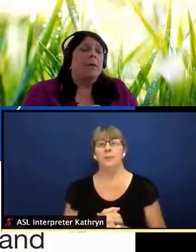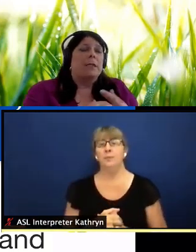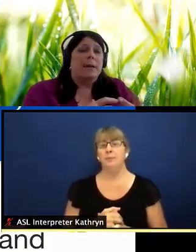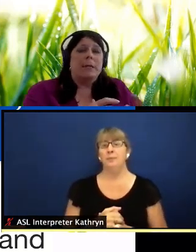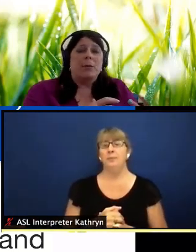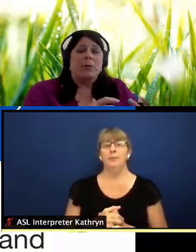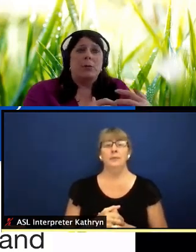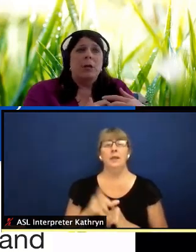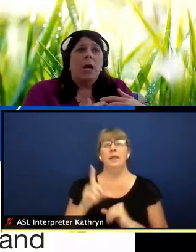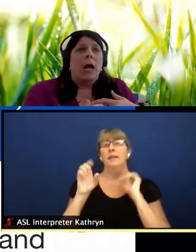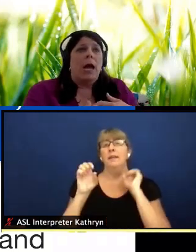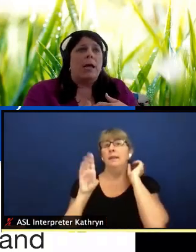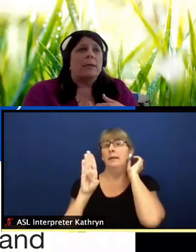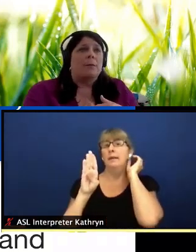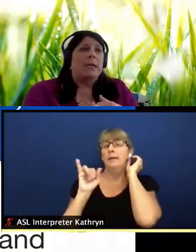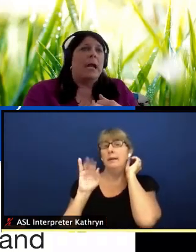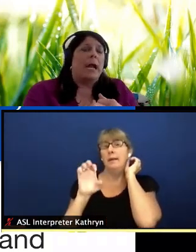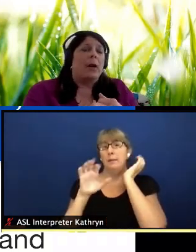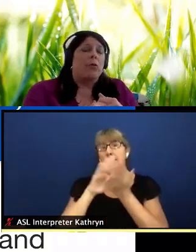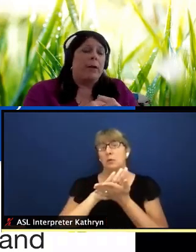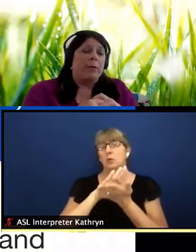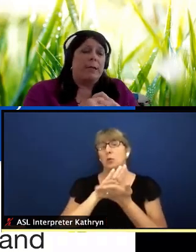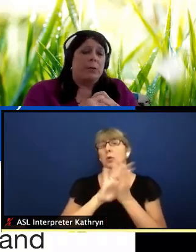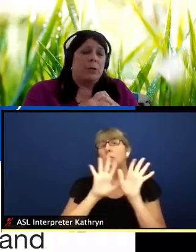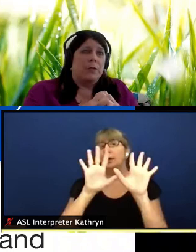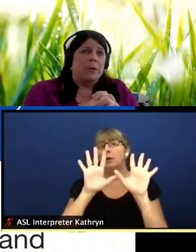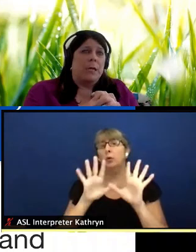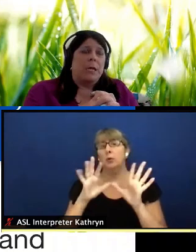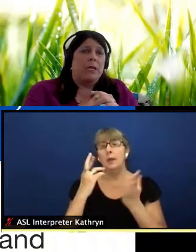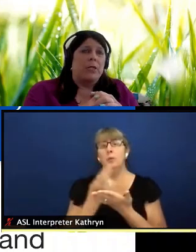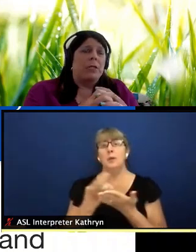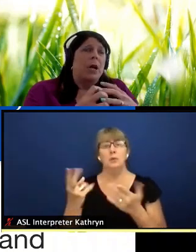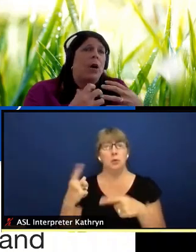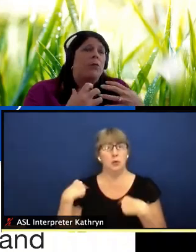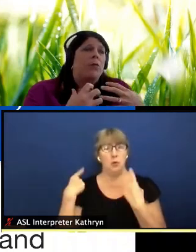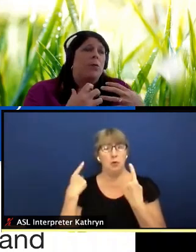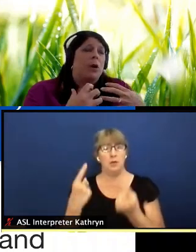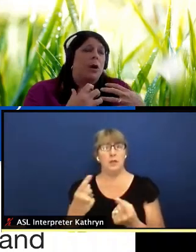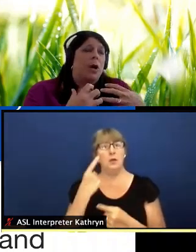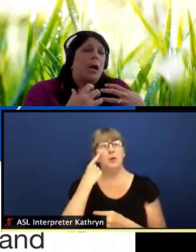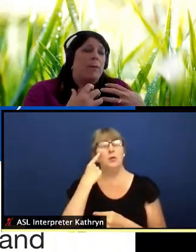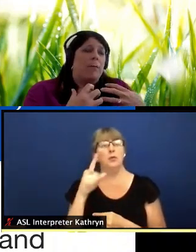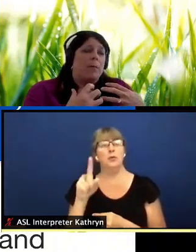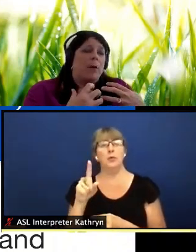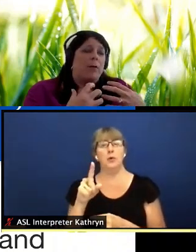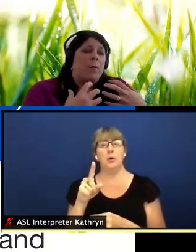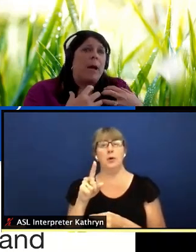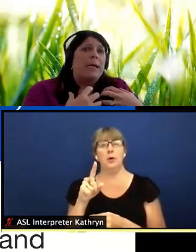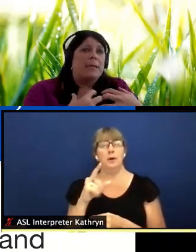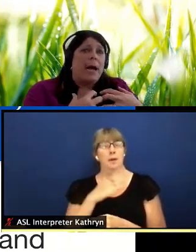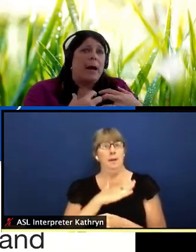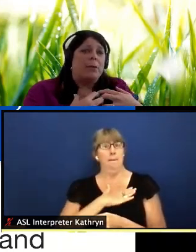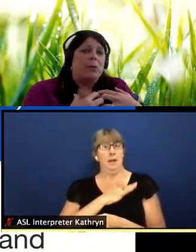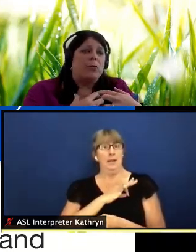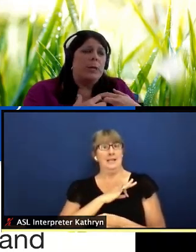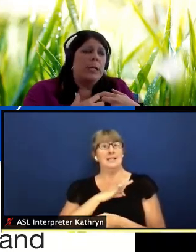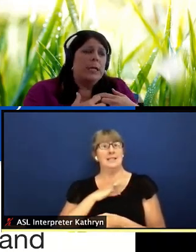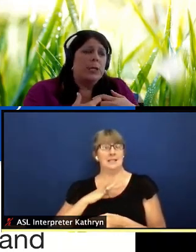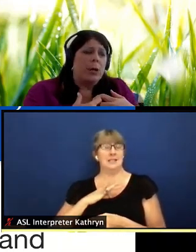The Debbie school has been a great resource over the years, for, for my staff to really start